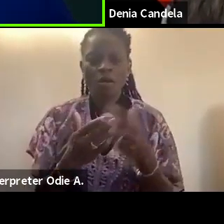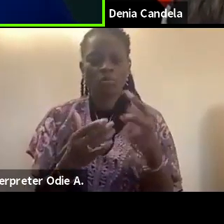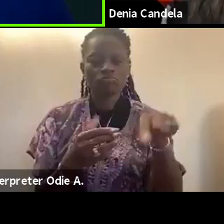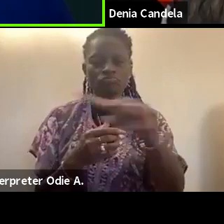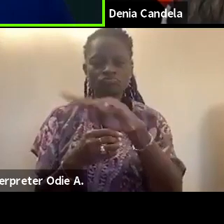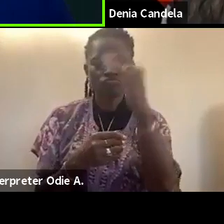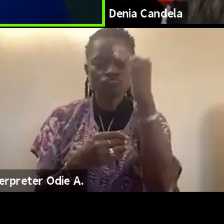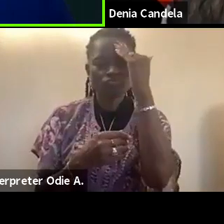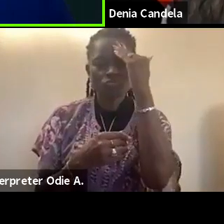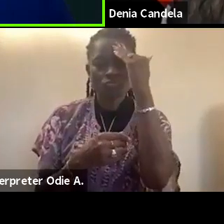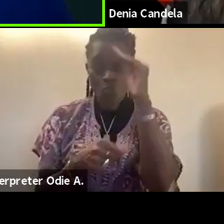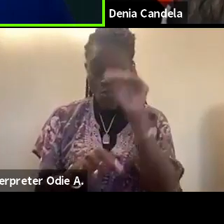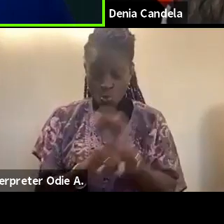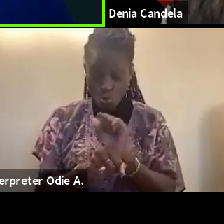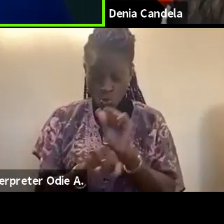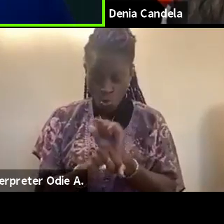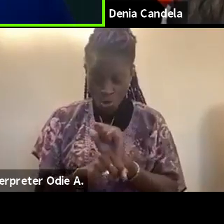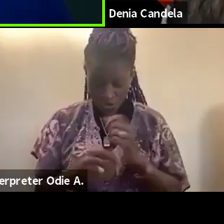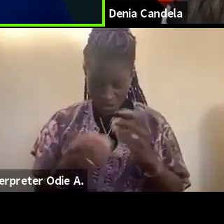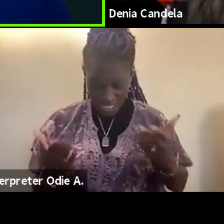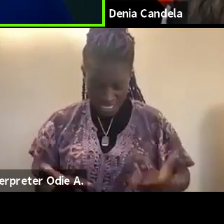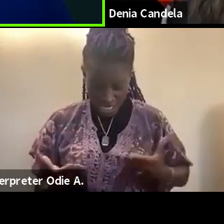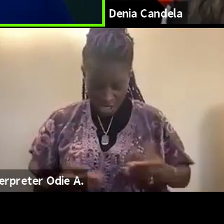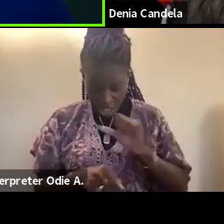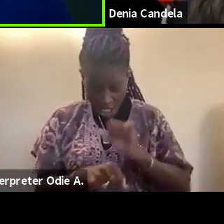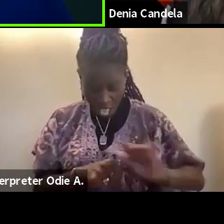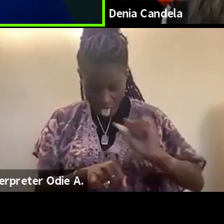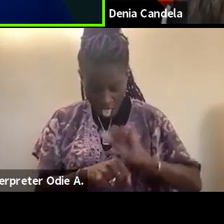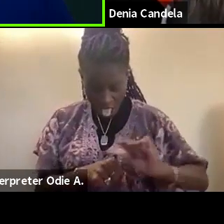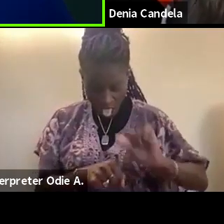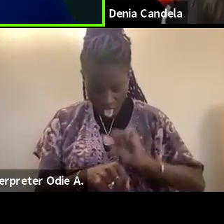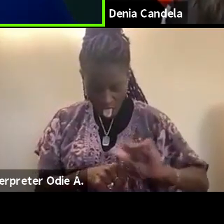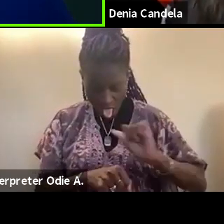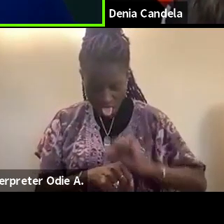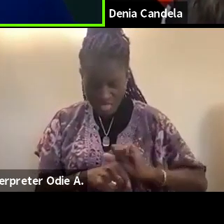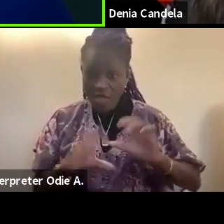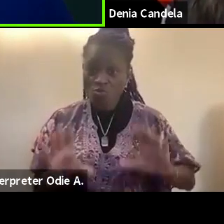here has really been going on or the groundwork for this started